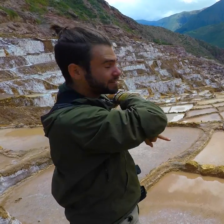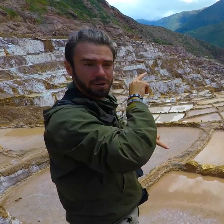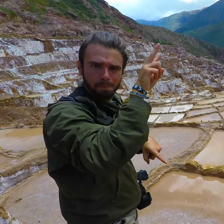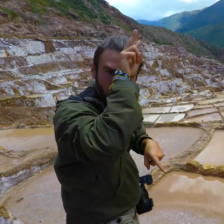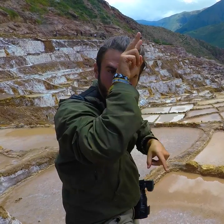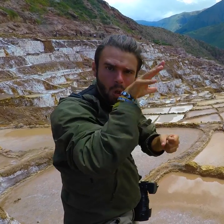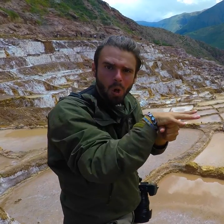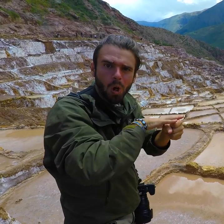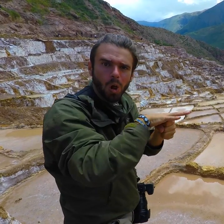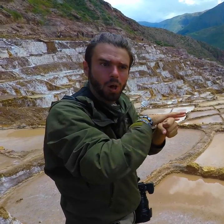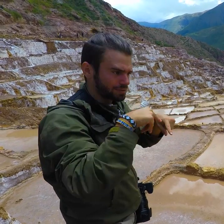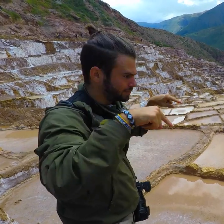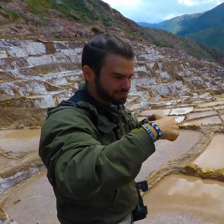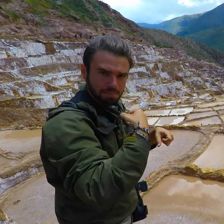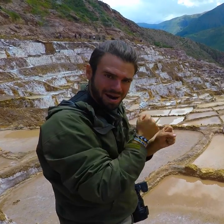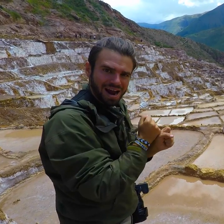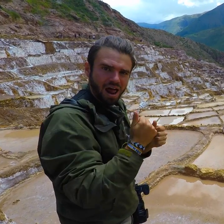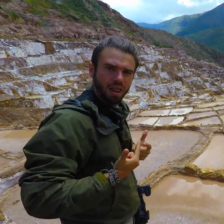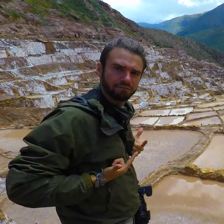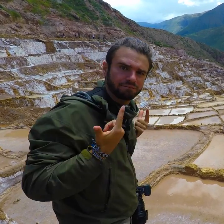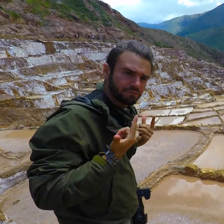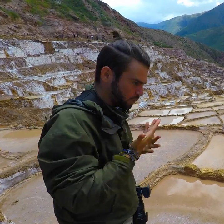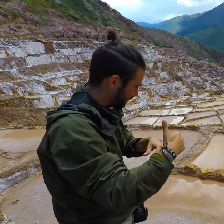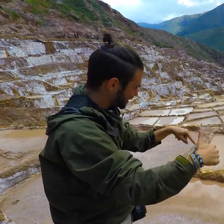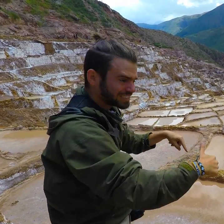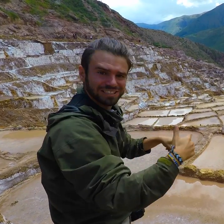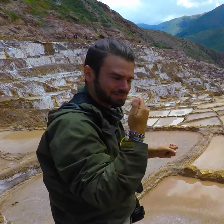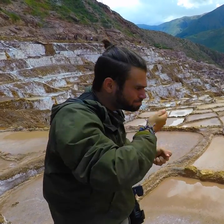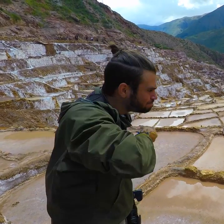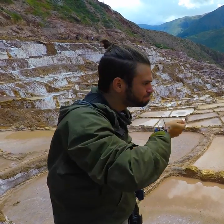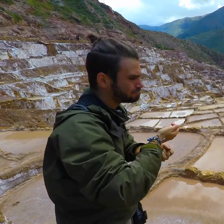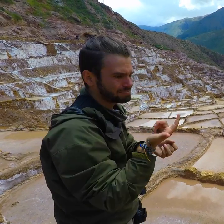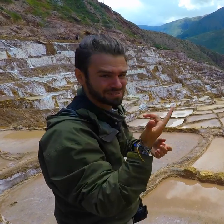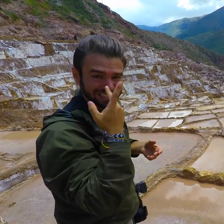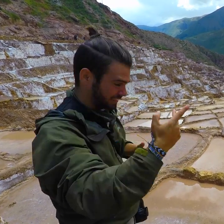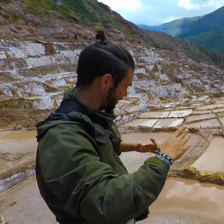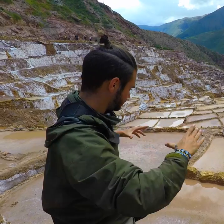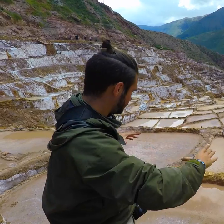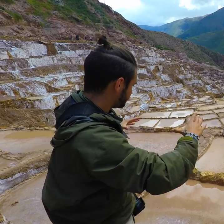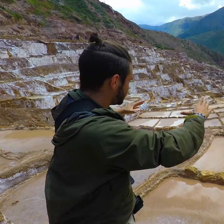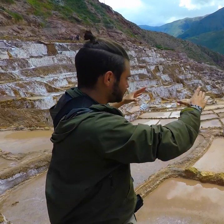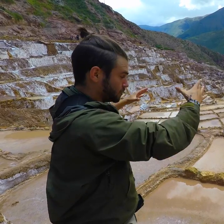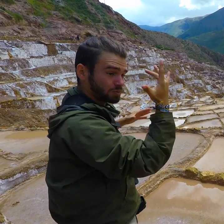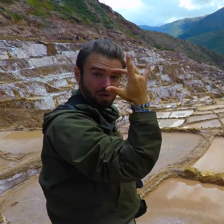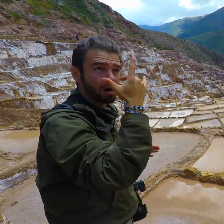It's the way Peru locals make a living. They come here to mine all salts so they can make money by selling salts to tourists or locals or business.